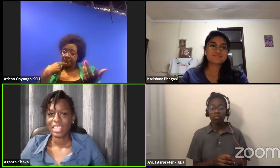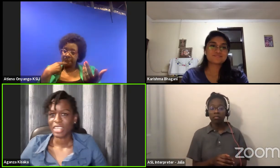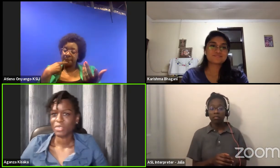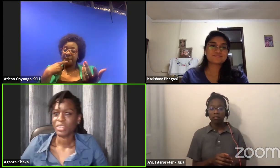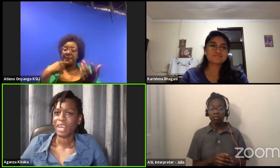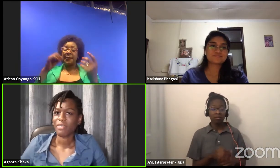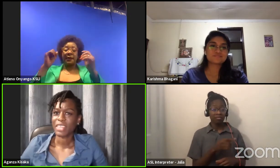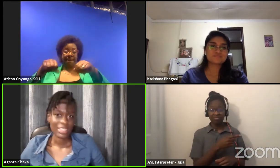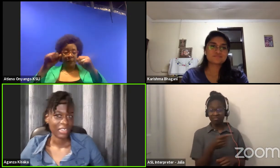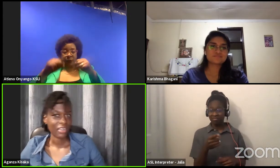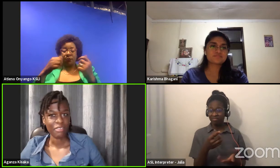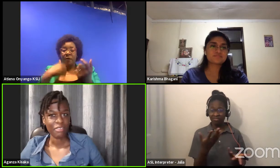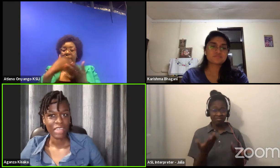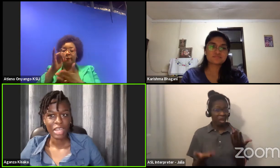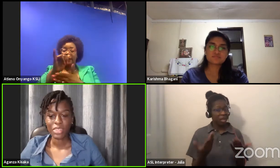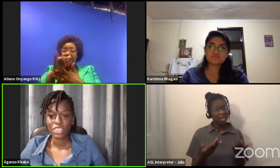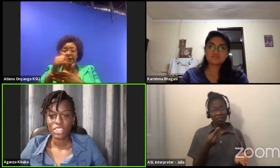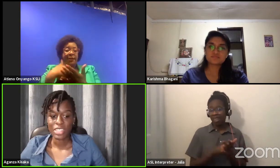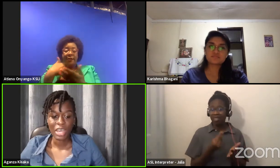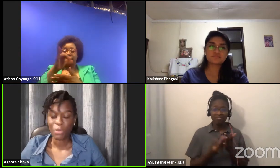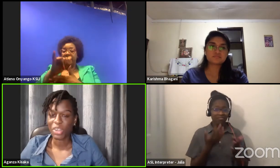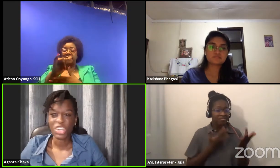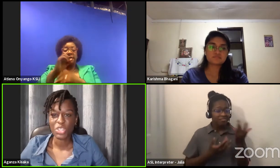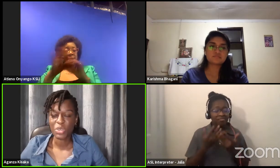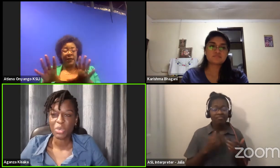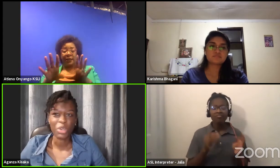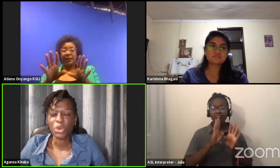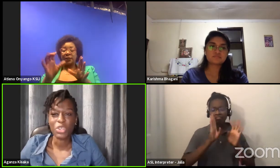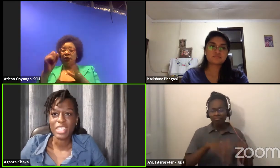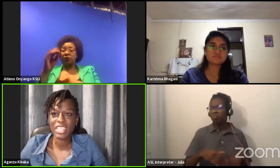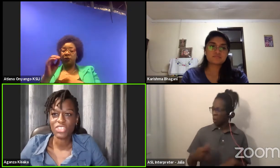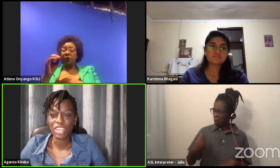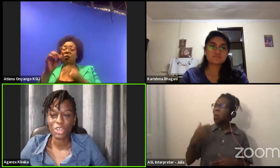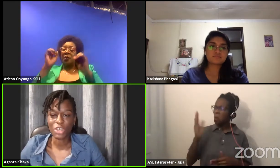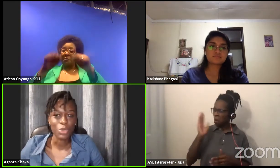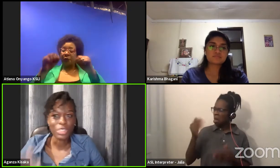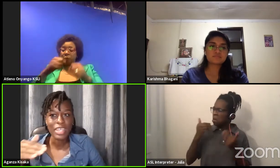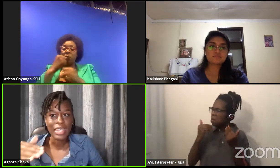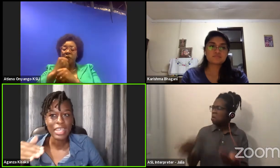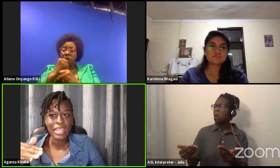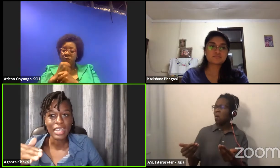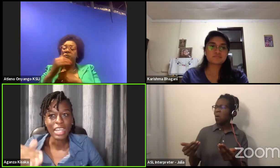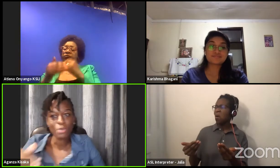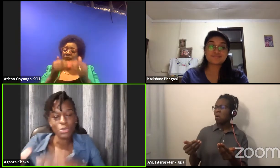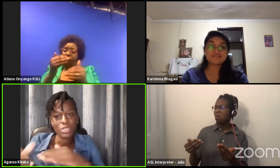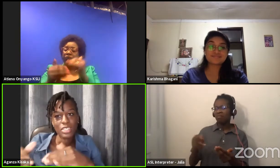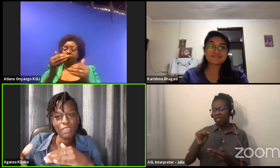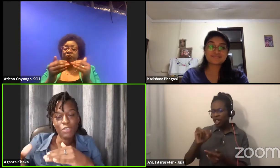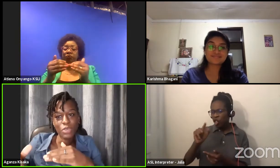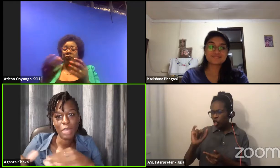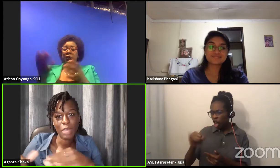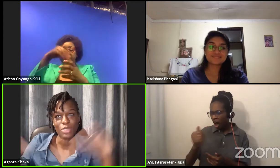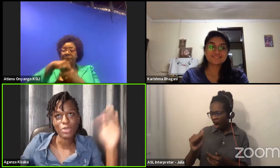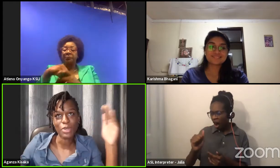they don't have this, they don't have that. They just say, we're gonna do it, we're gonna go ninja. You know, go sneak in at night, gotta steal a few cables